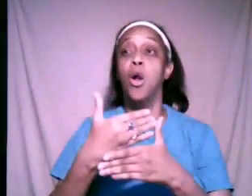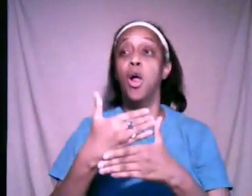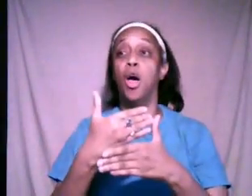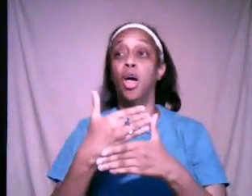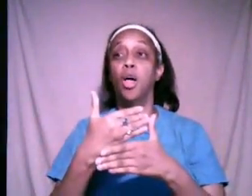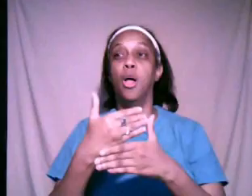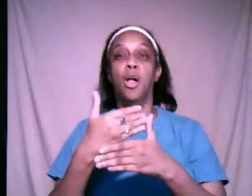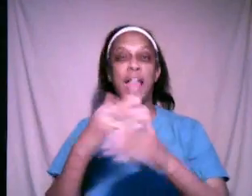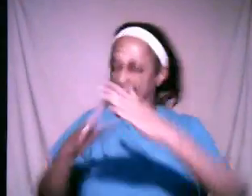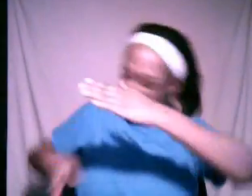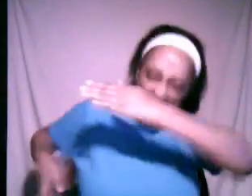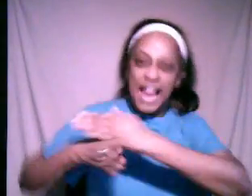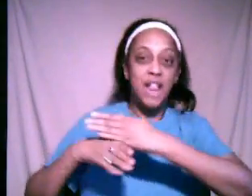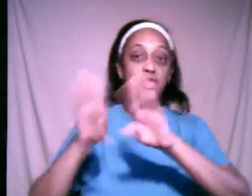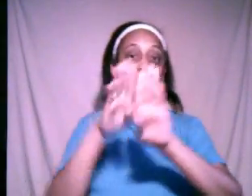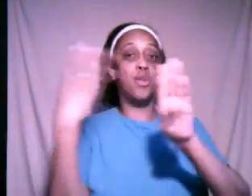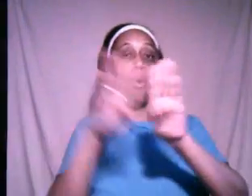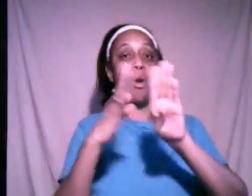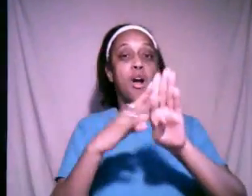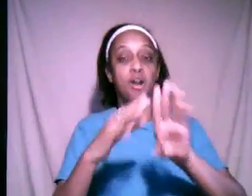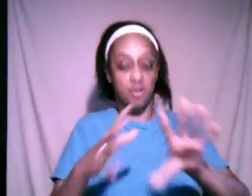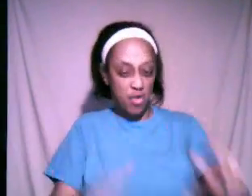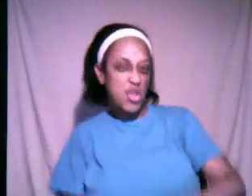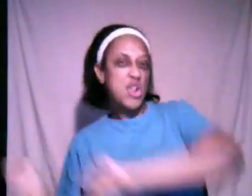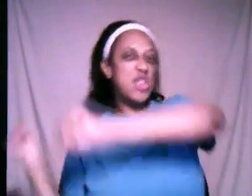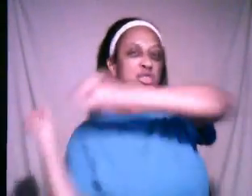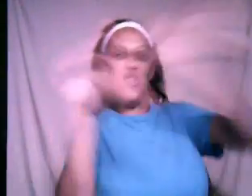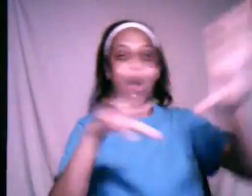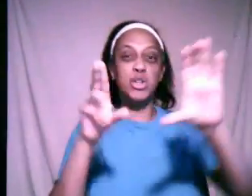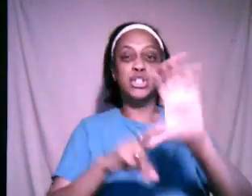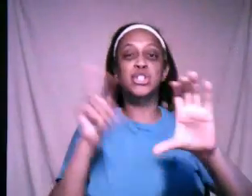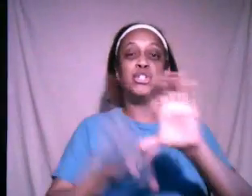kicked doors, threw chairs, etc.)